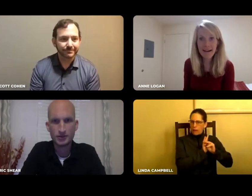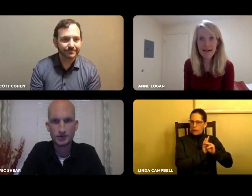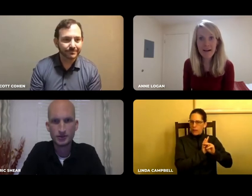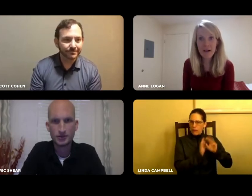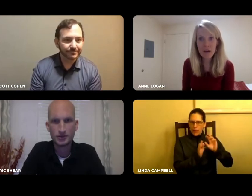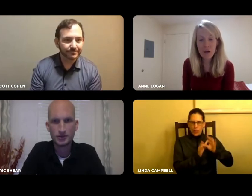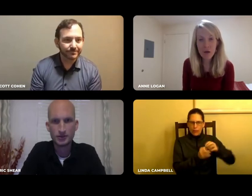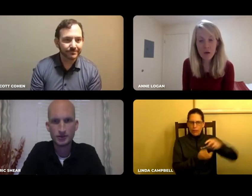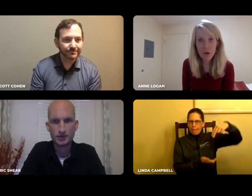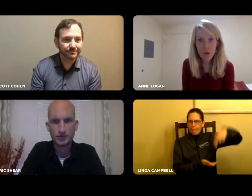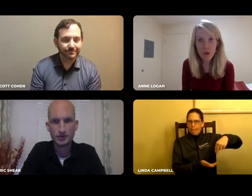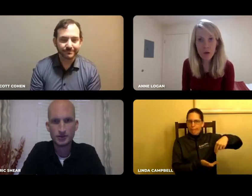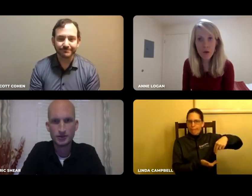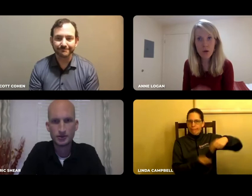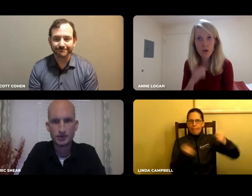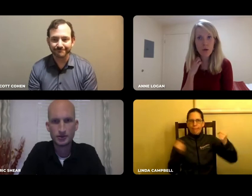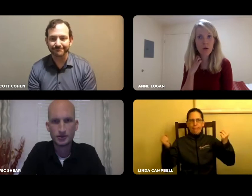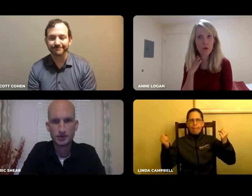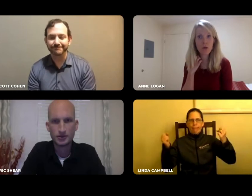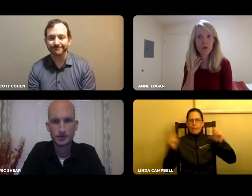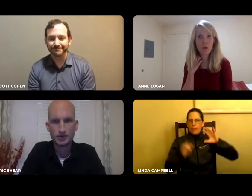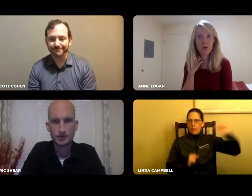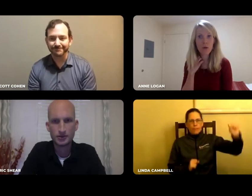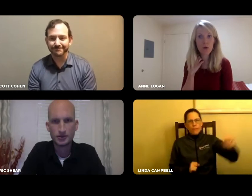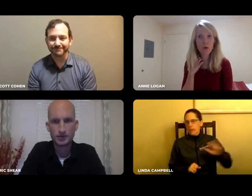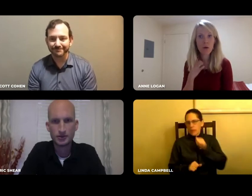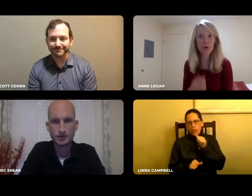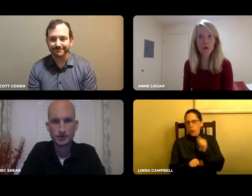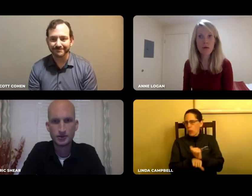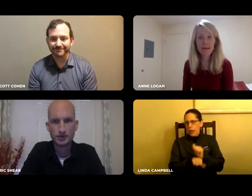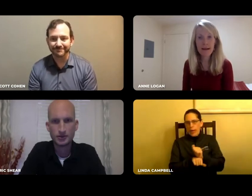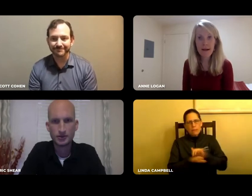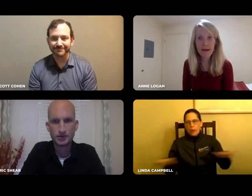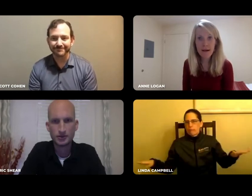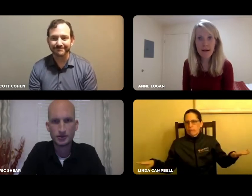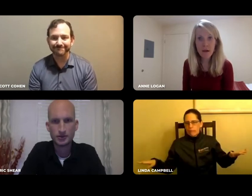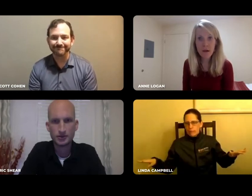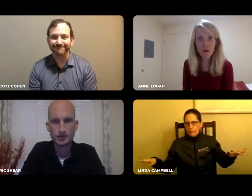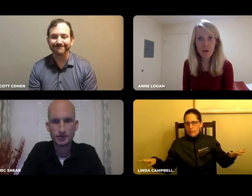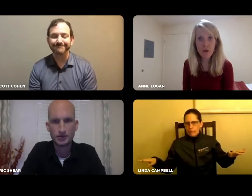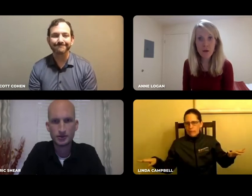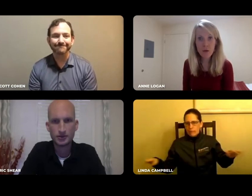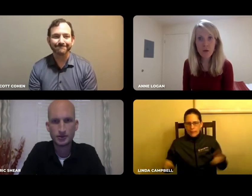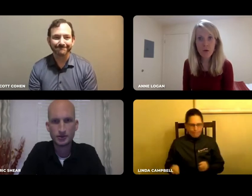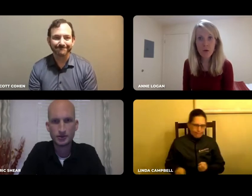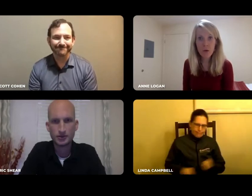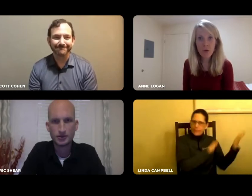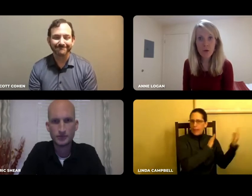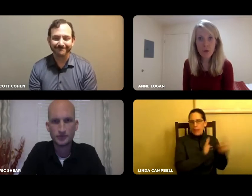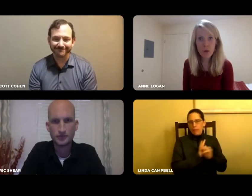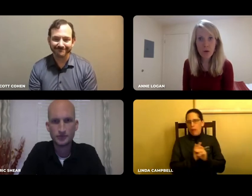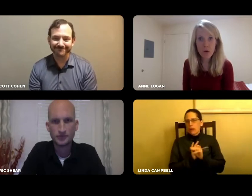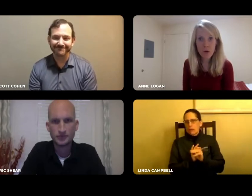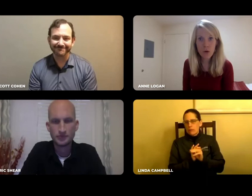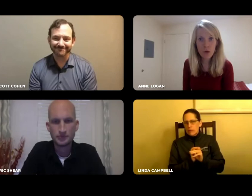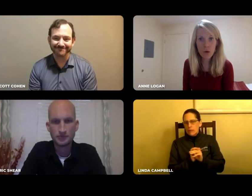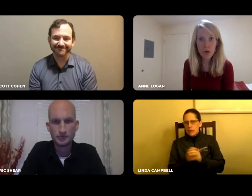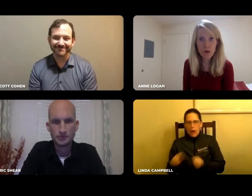Having an interpreter standing up in the front of the class signing was not going to work. I had to get rid of that model